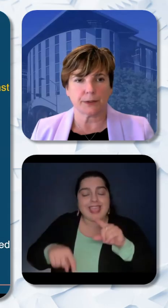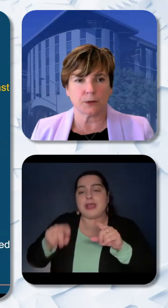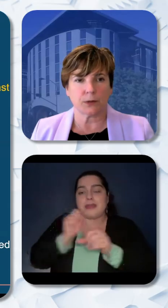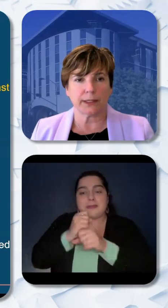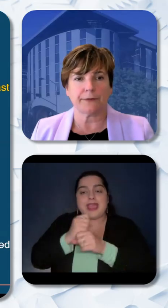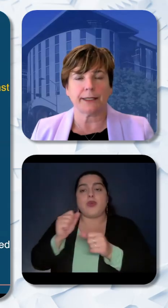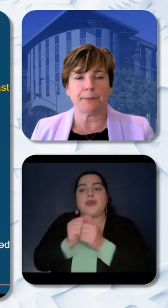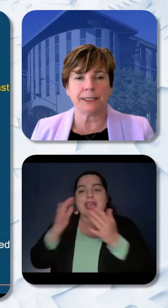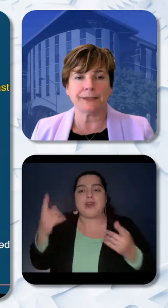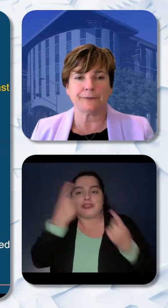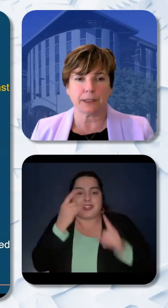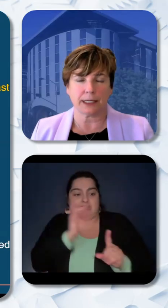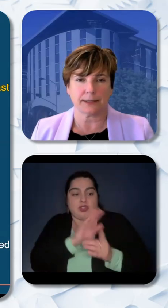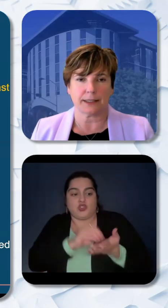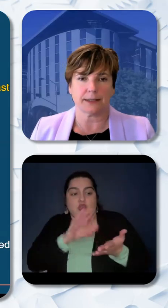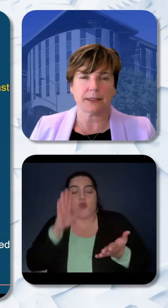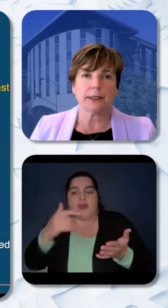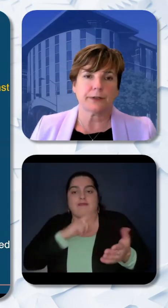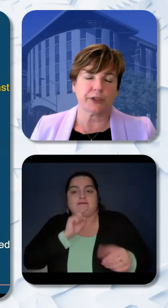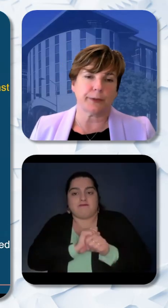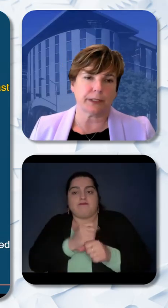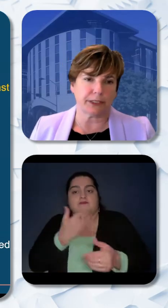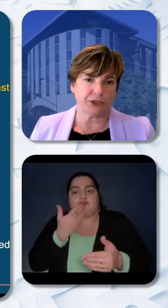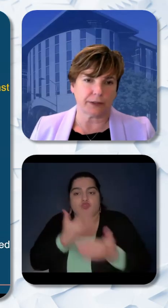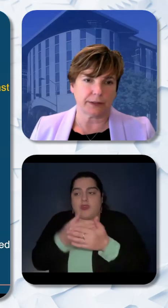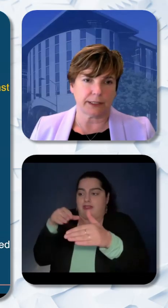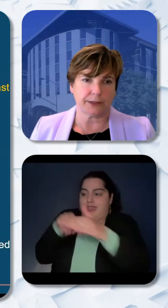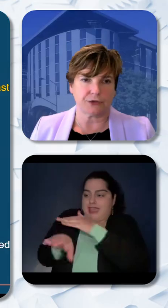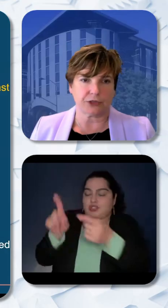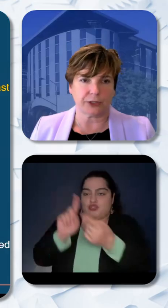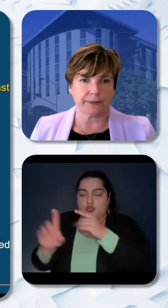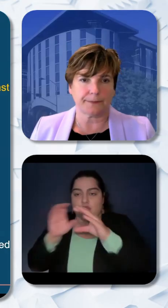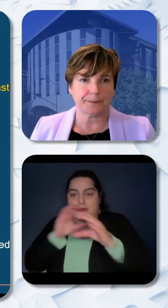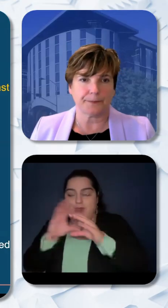the student will have a meaningful access to communication and instruction.